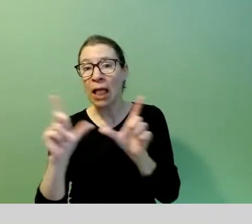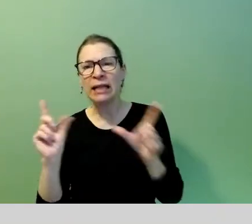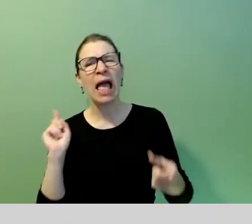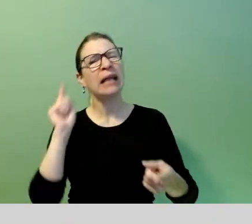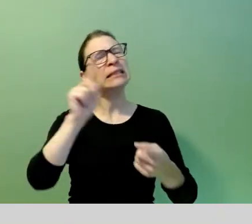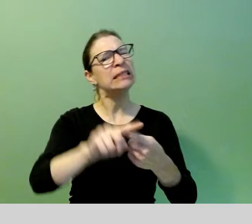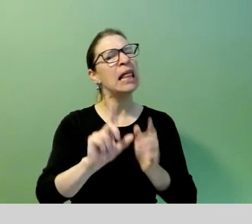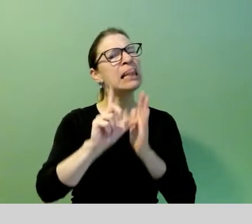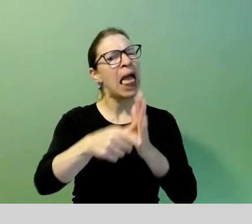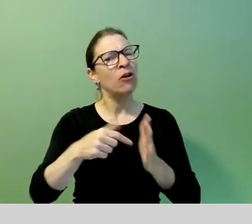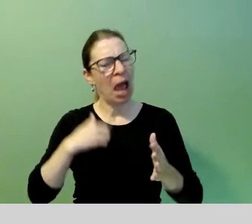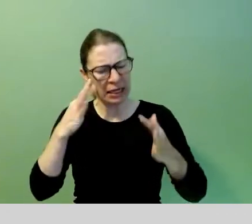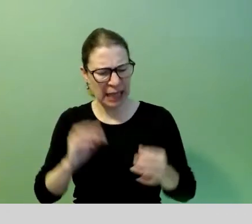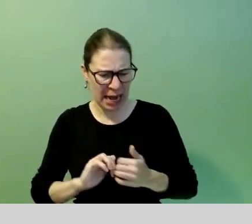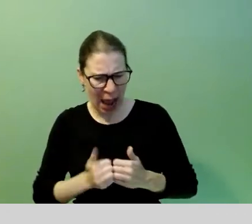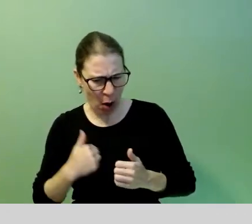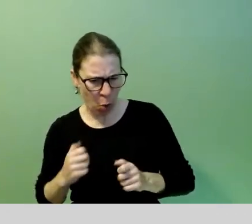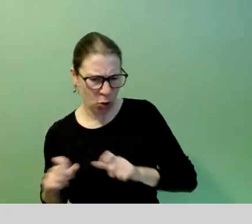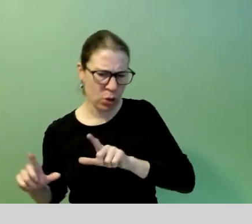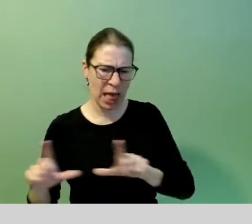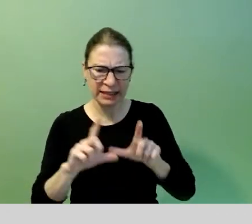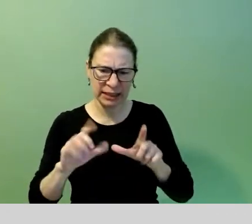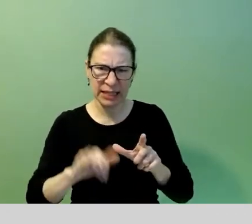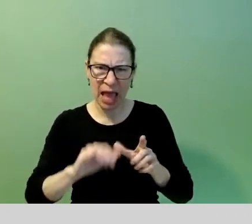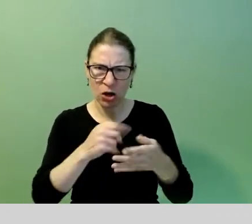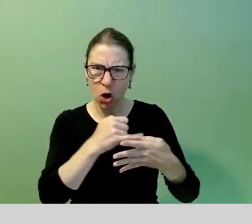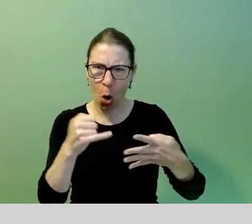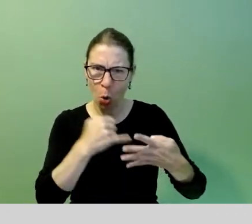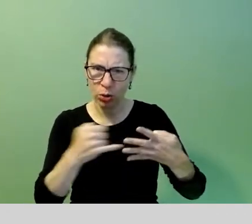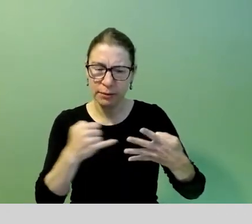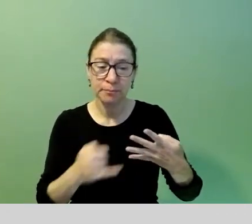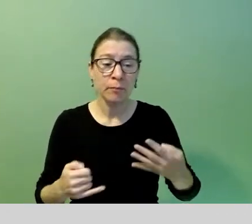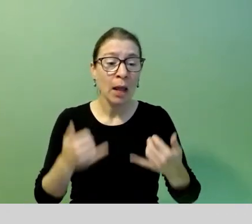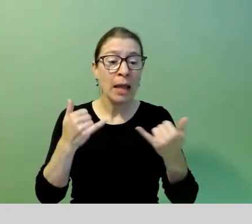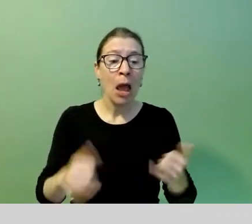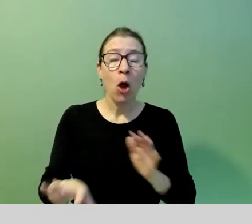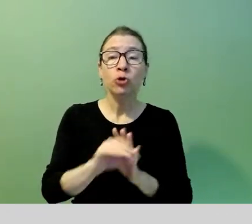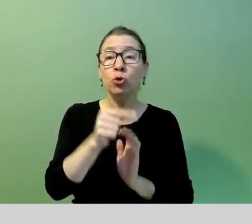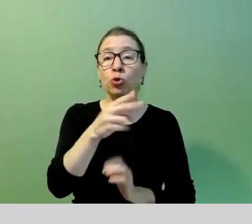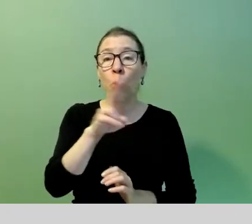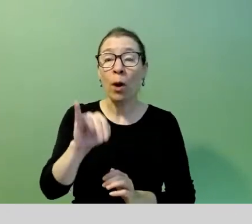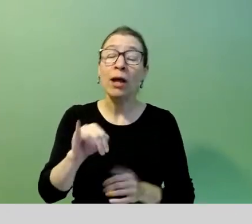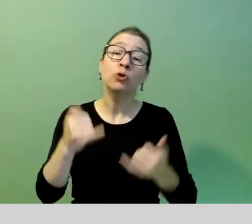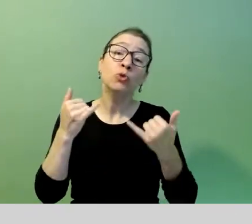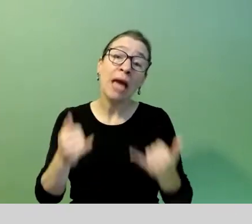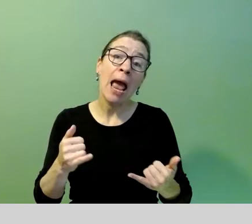We now get to pick a GUI framework. For today, pick PursuedPyBear. But there's two other built-in ones.